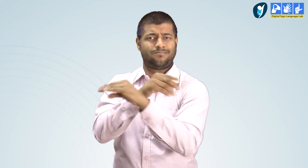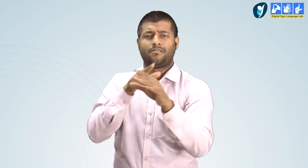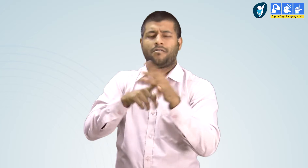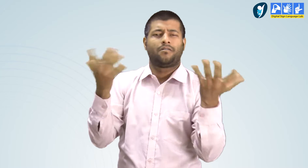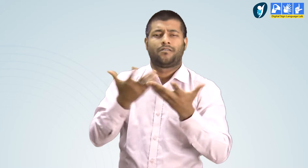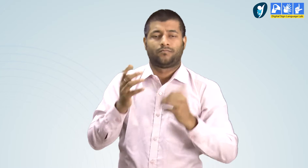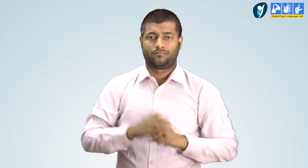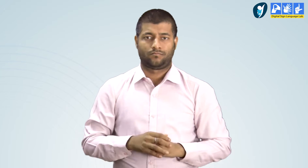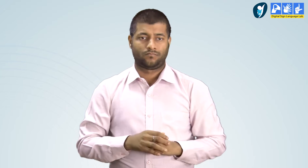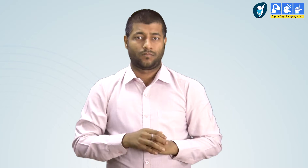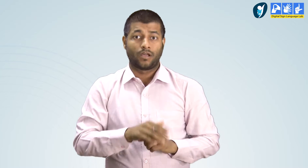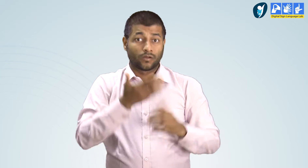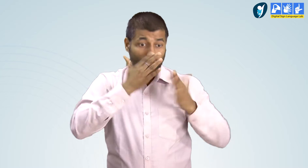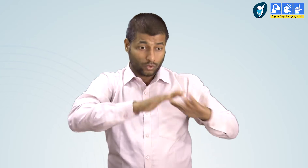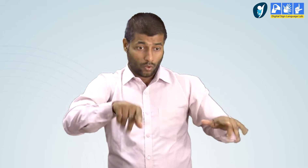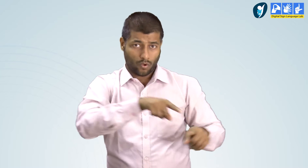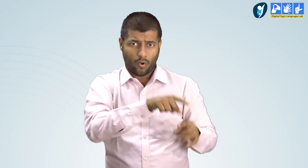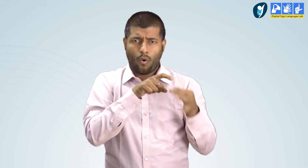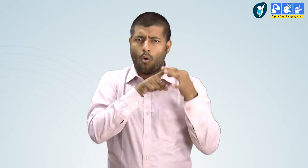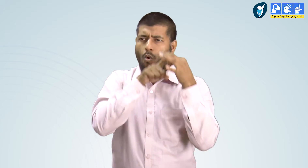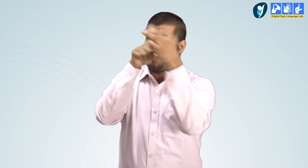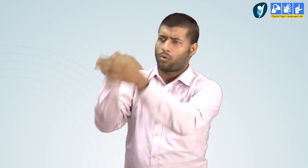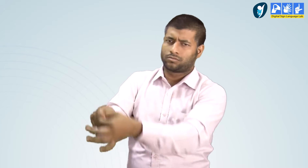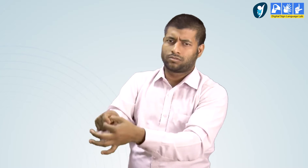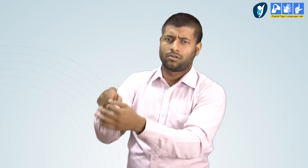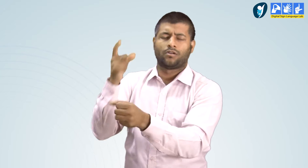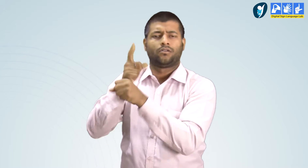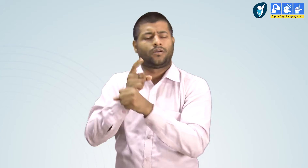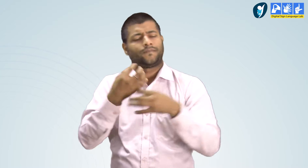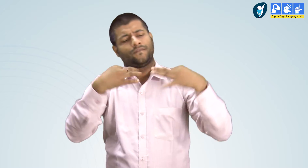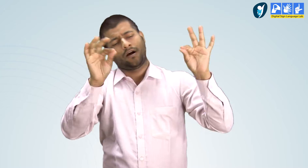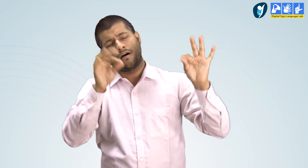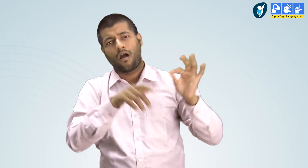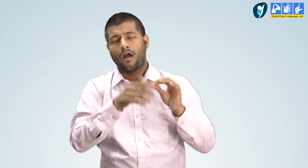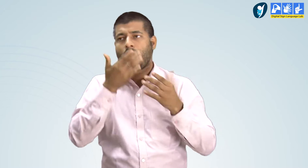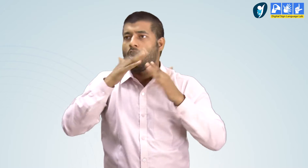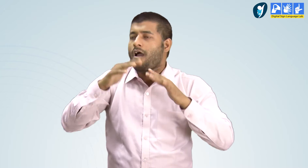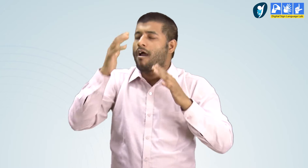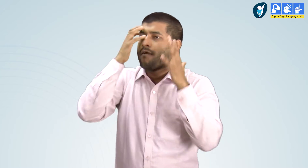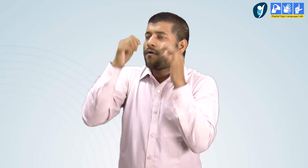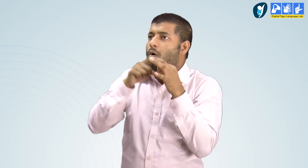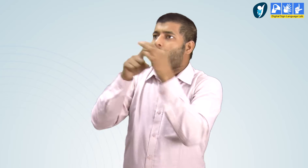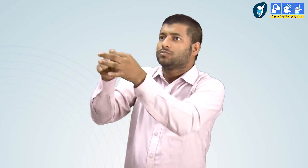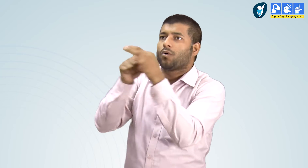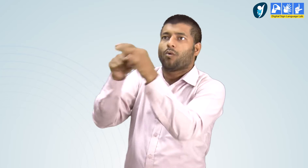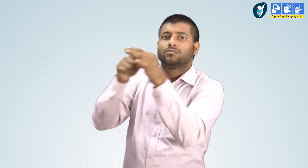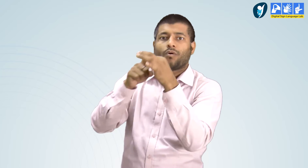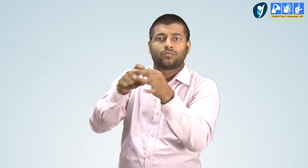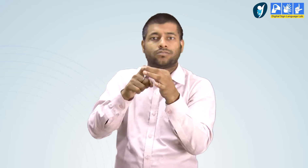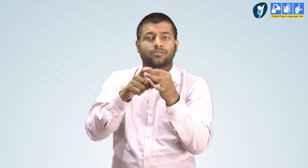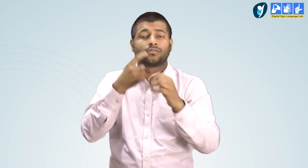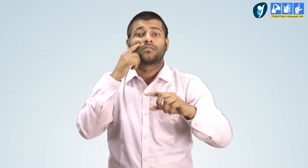Because then your child will ask questions freely.